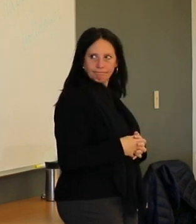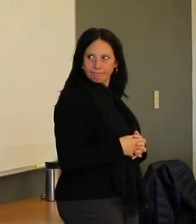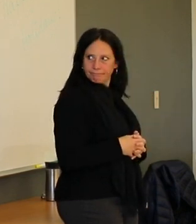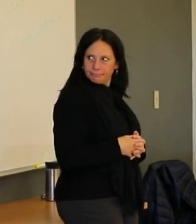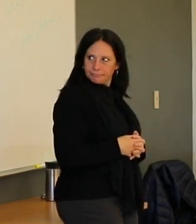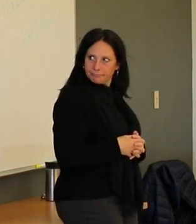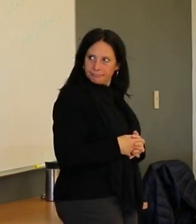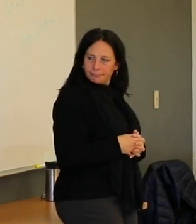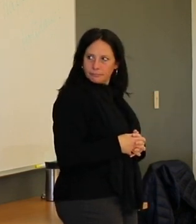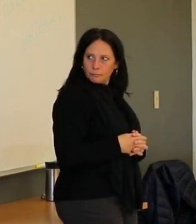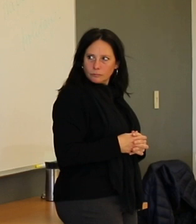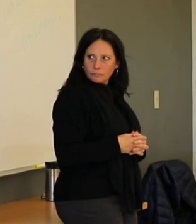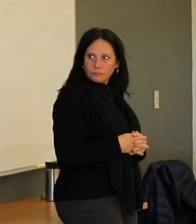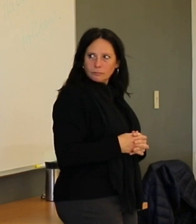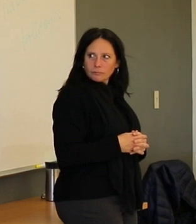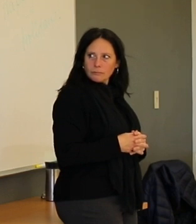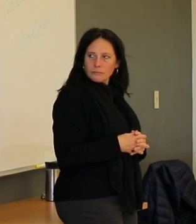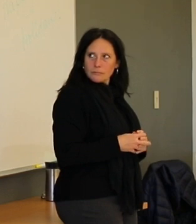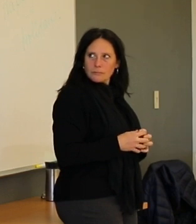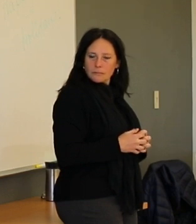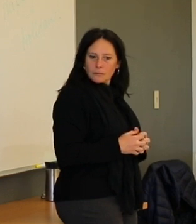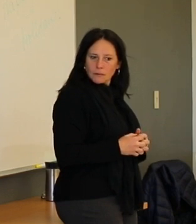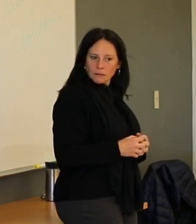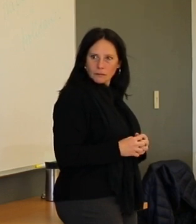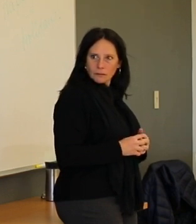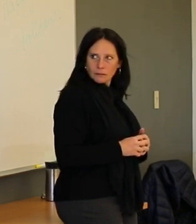you'll notice down here, further down. Here's the outcomes.